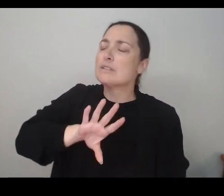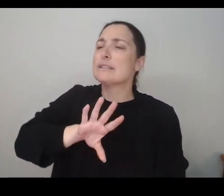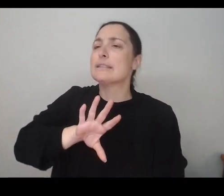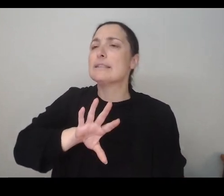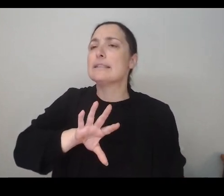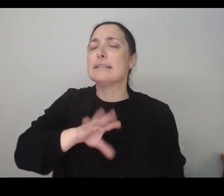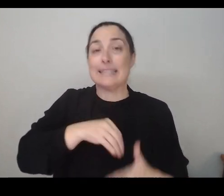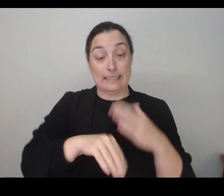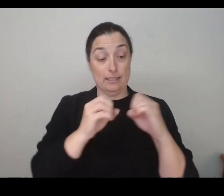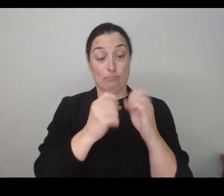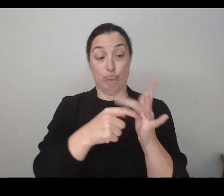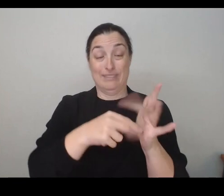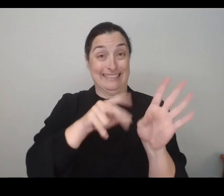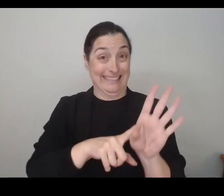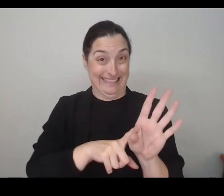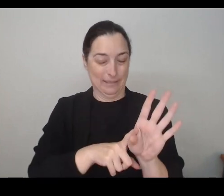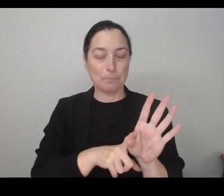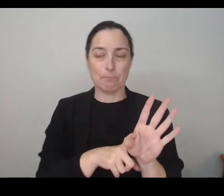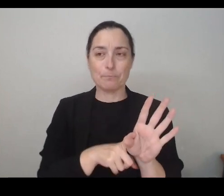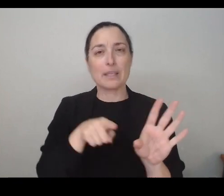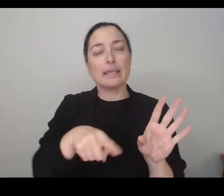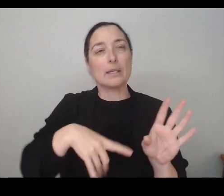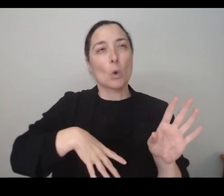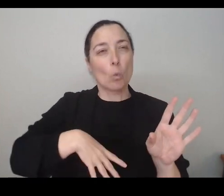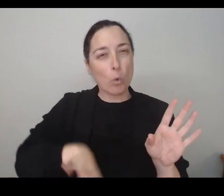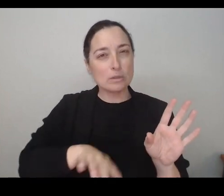to have his painting 'avoir le son mat du granit'.